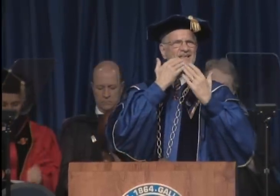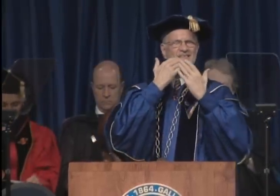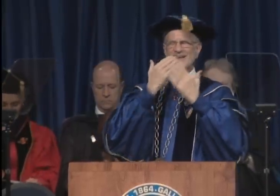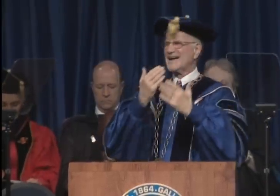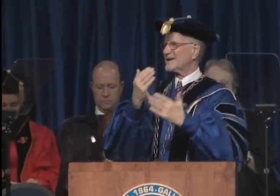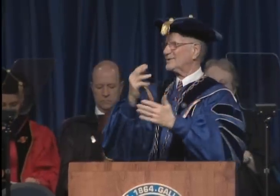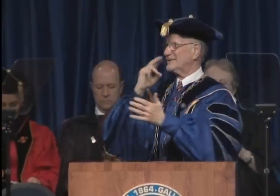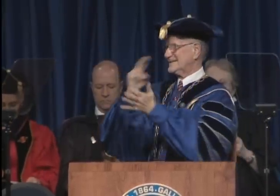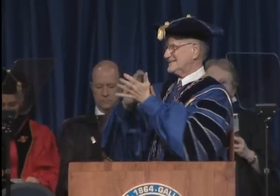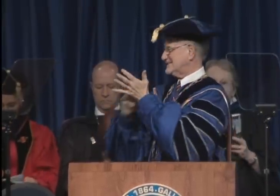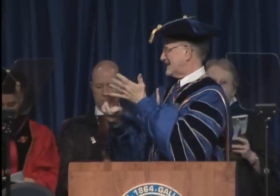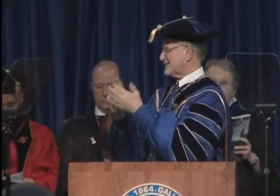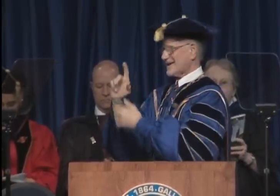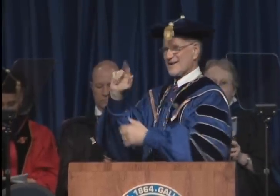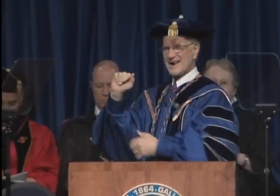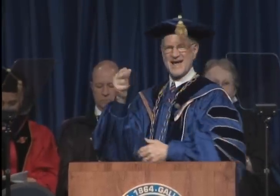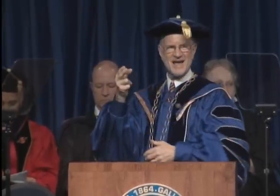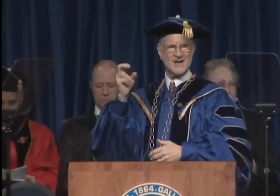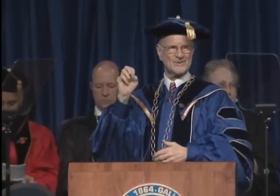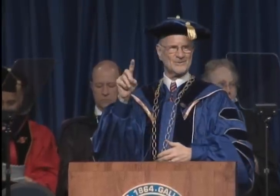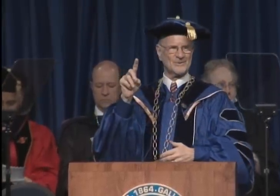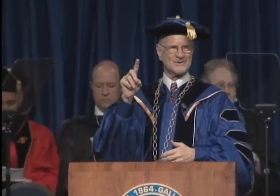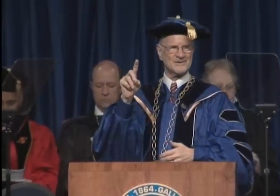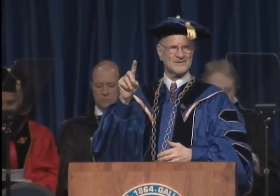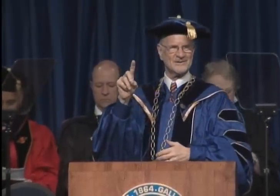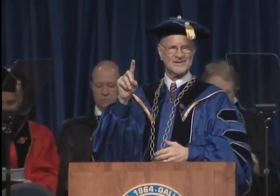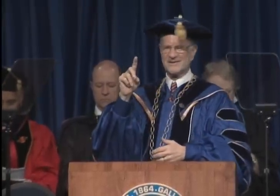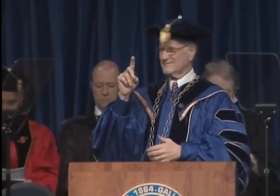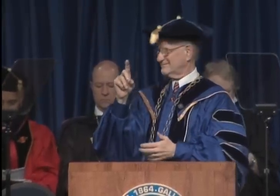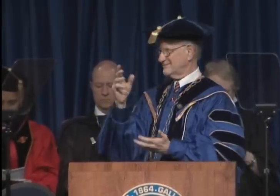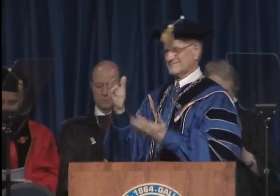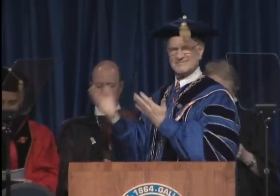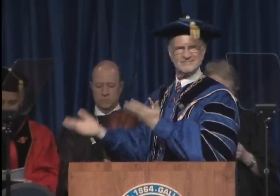Thank you Secretary LaHood.